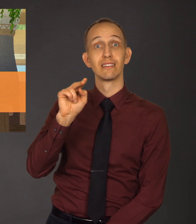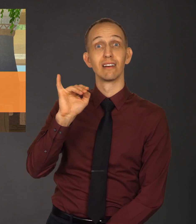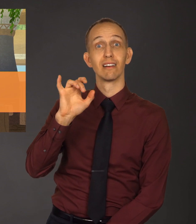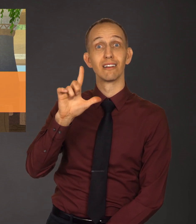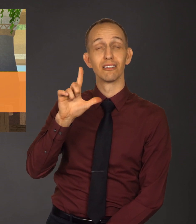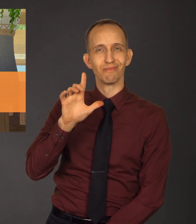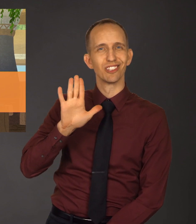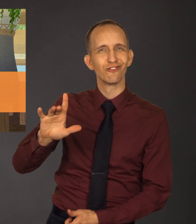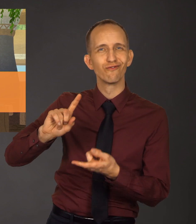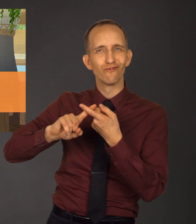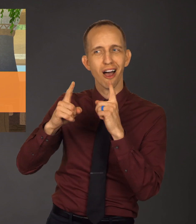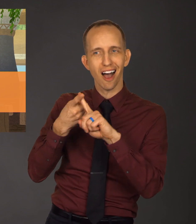Daniel and His Friends